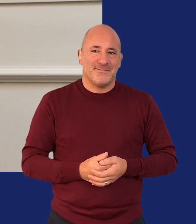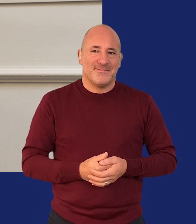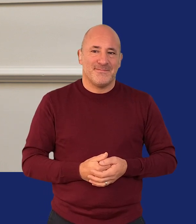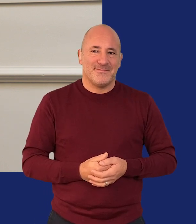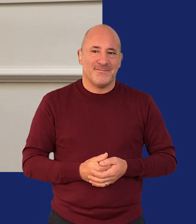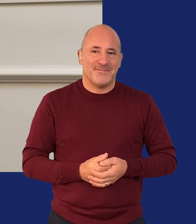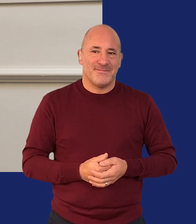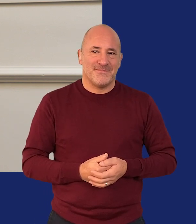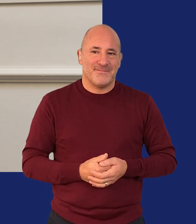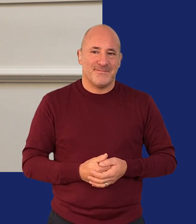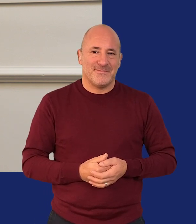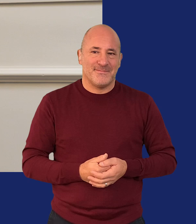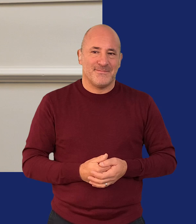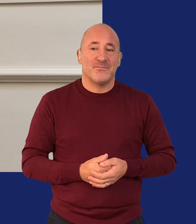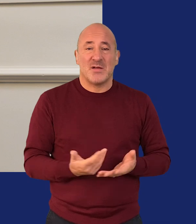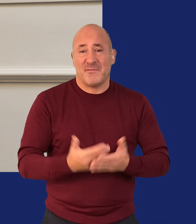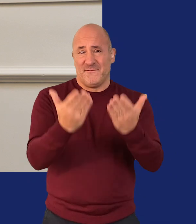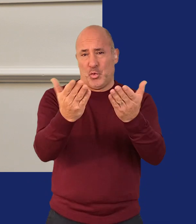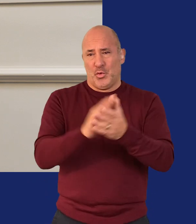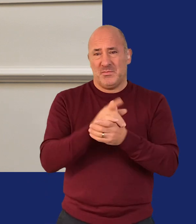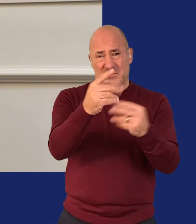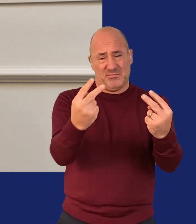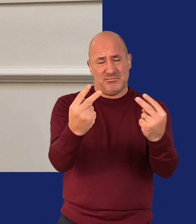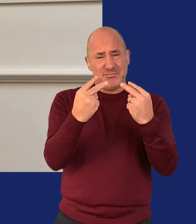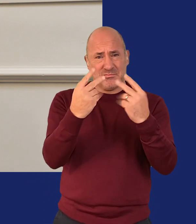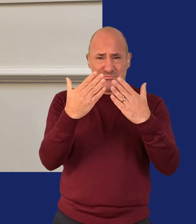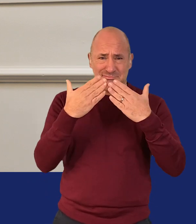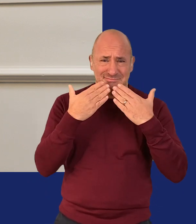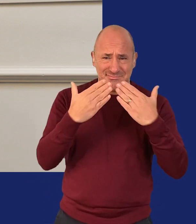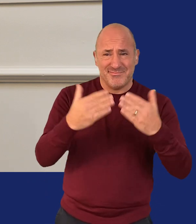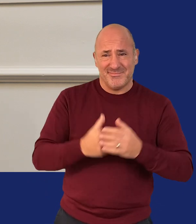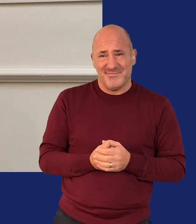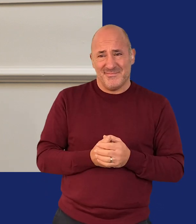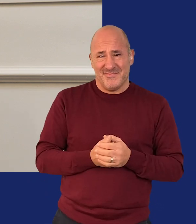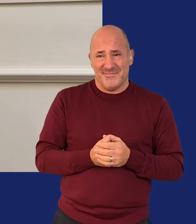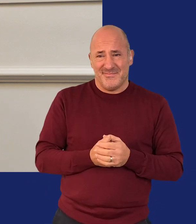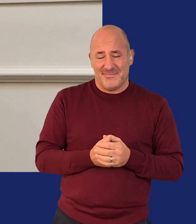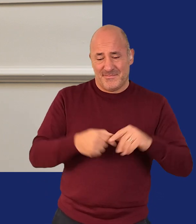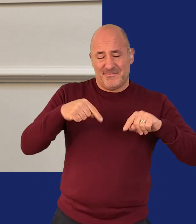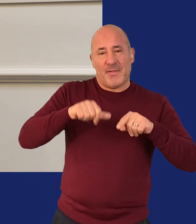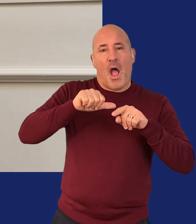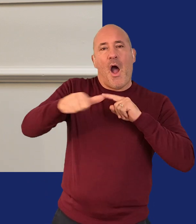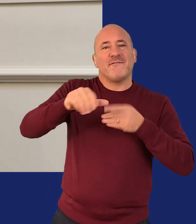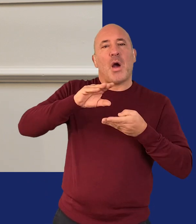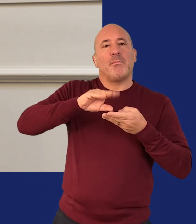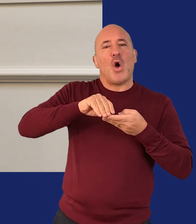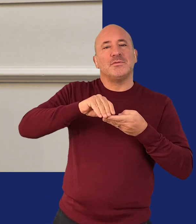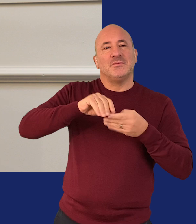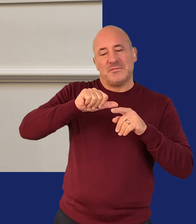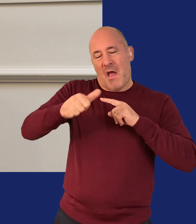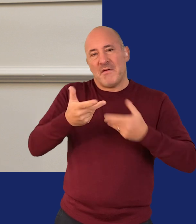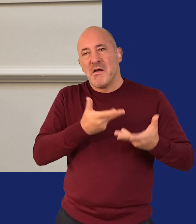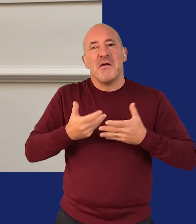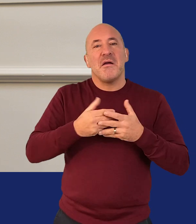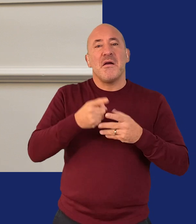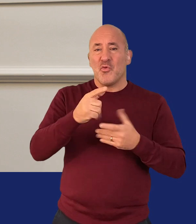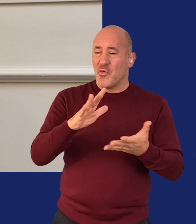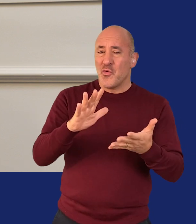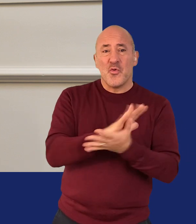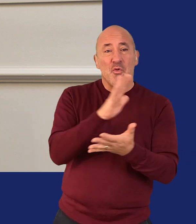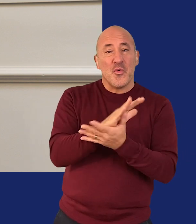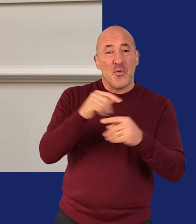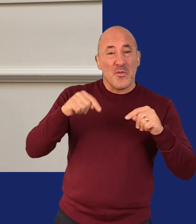time for, so, like I just wanted to say thank you for listening, and if